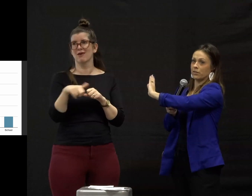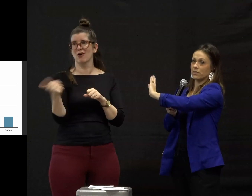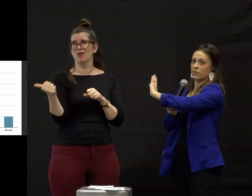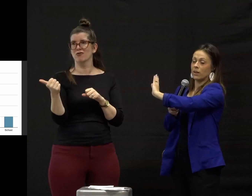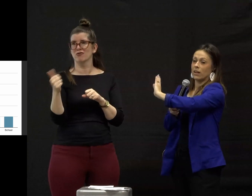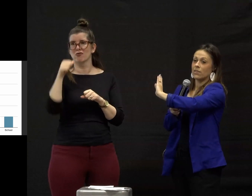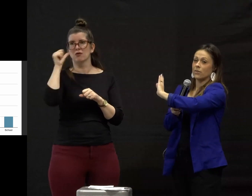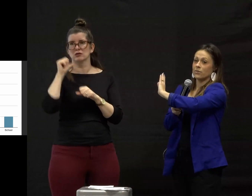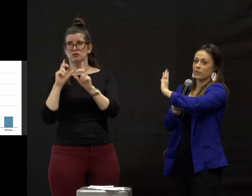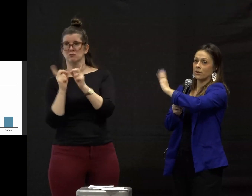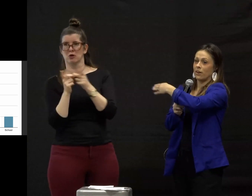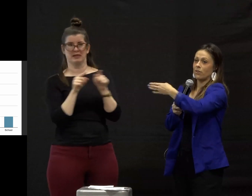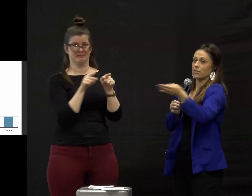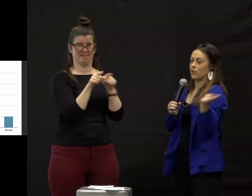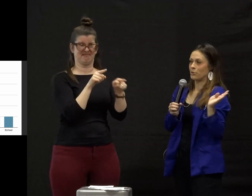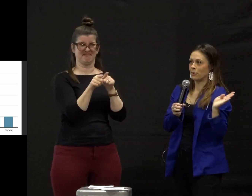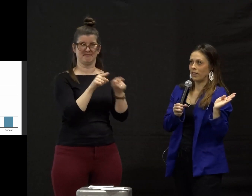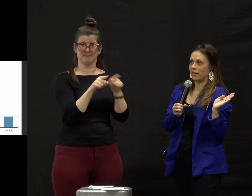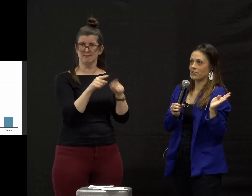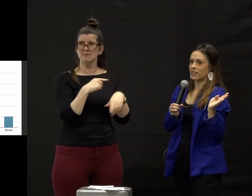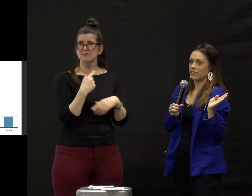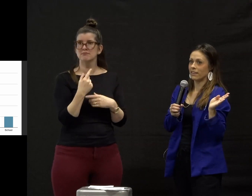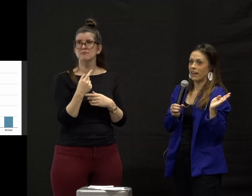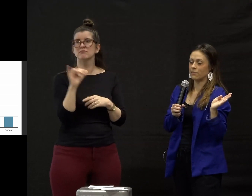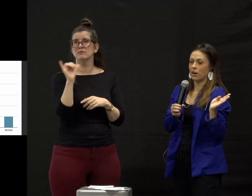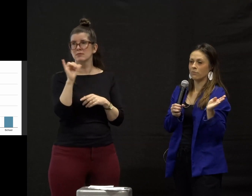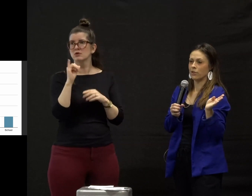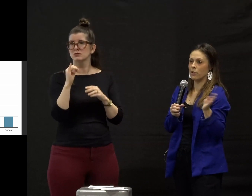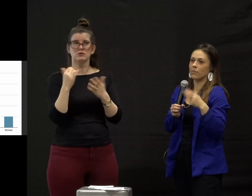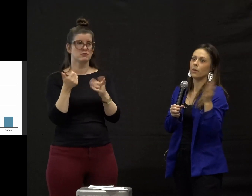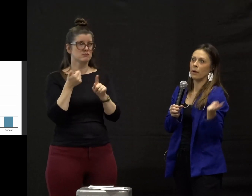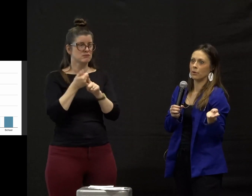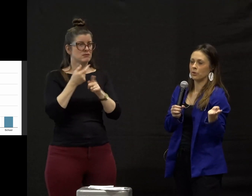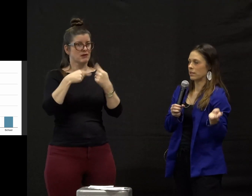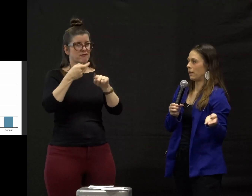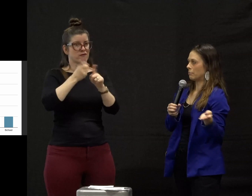So those are also providers that have come from the medical setting.